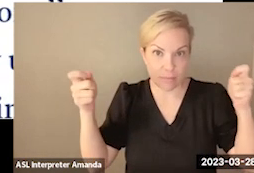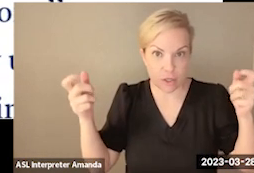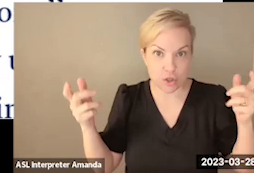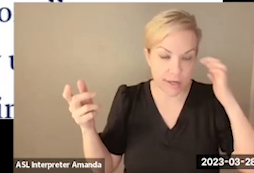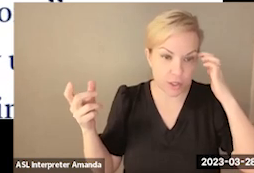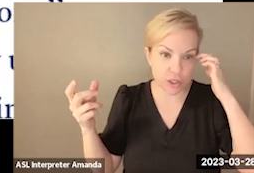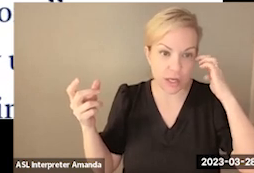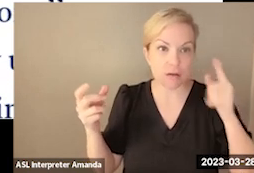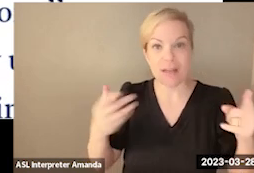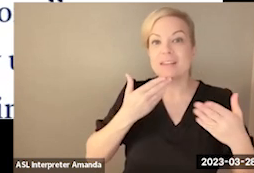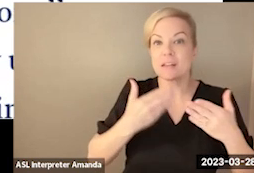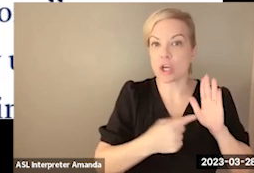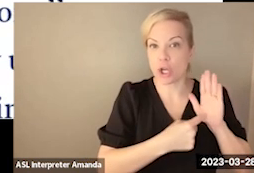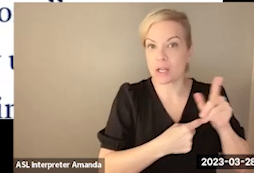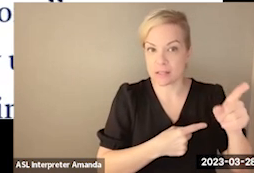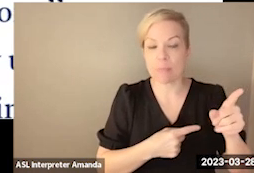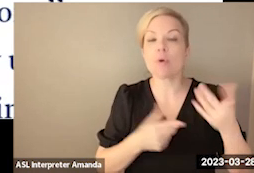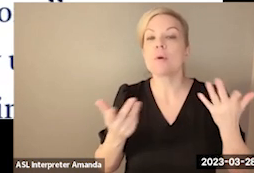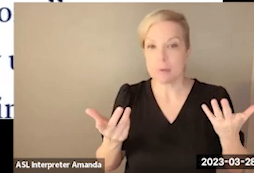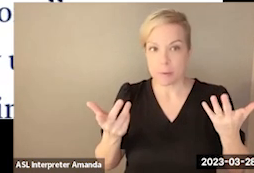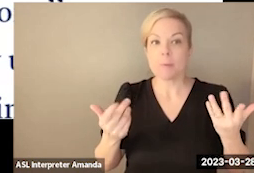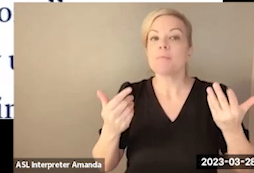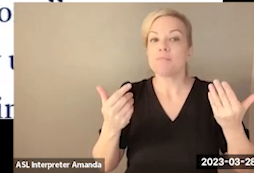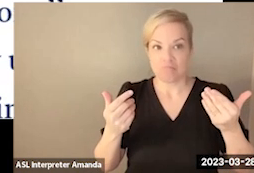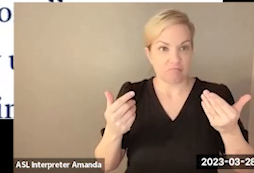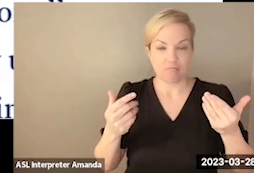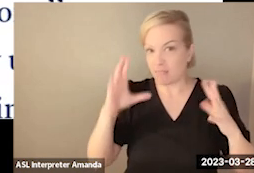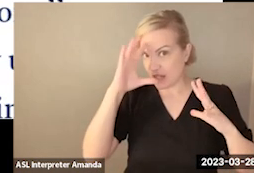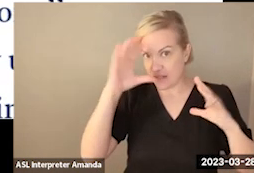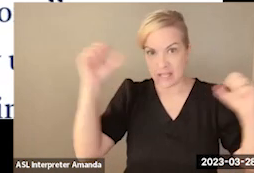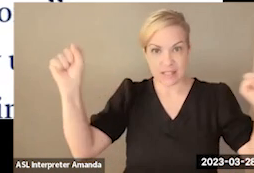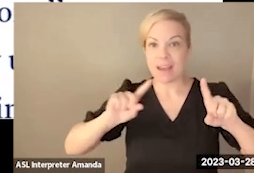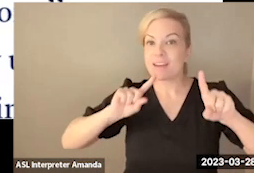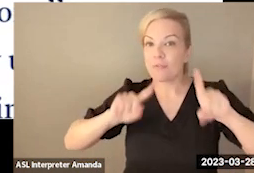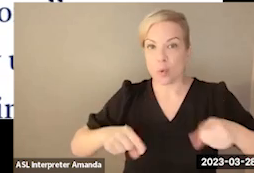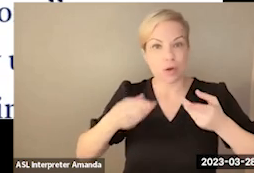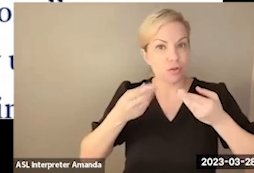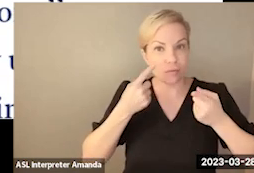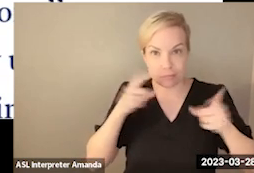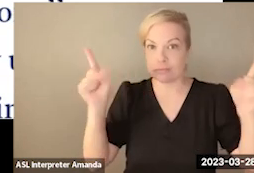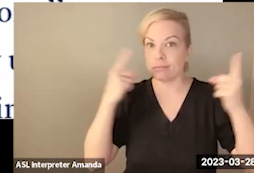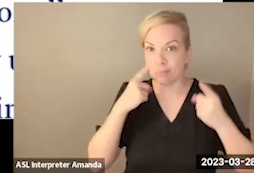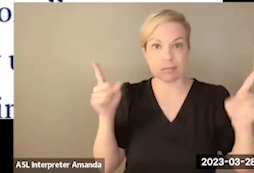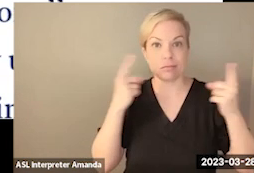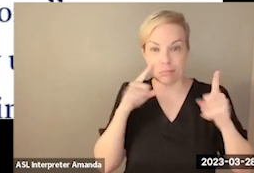Debbie Stine, Science & Technology Policy Academy: a good example has issued a good number of executive orders that are related to equity issues.